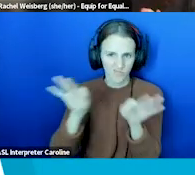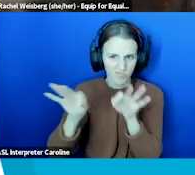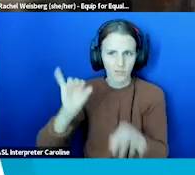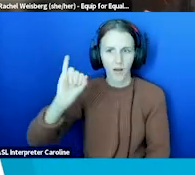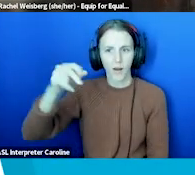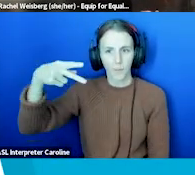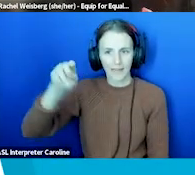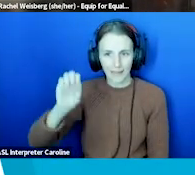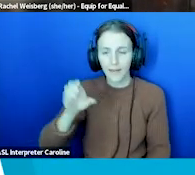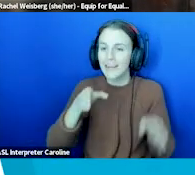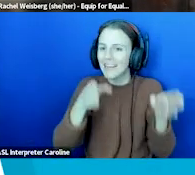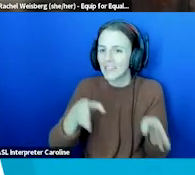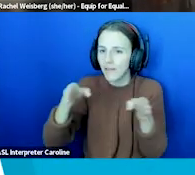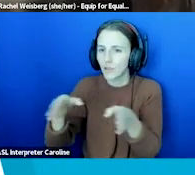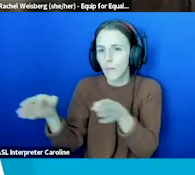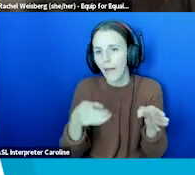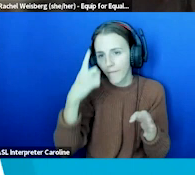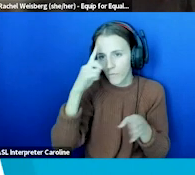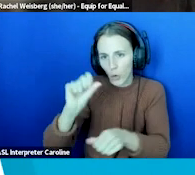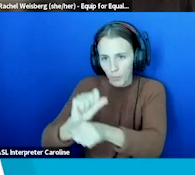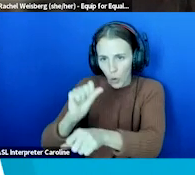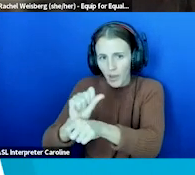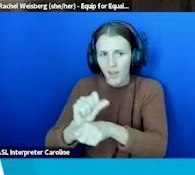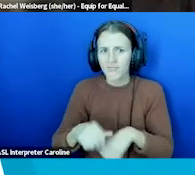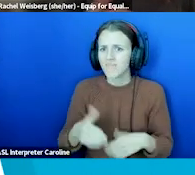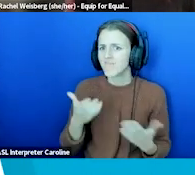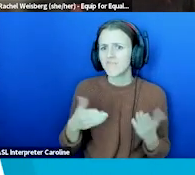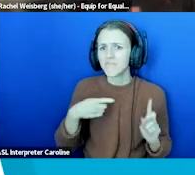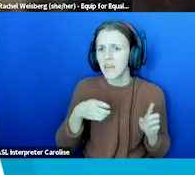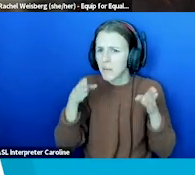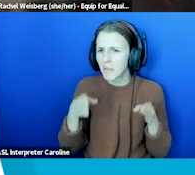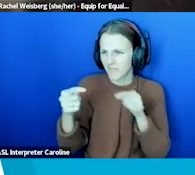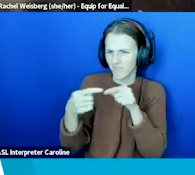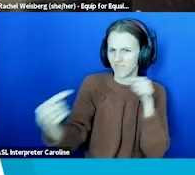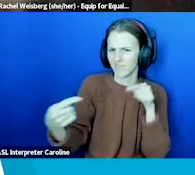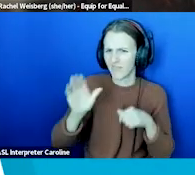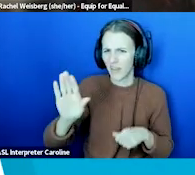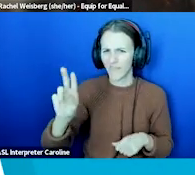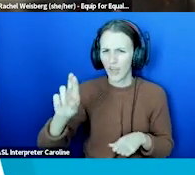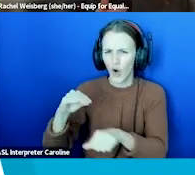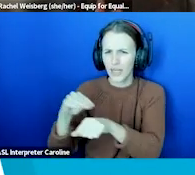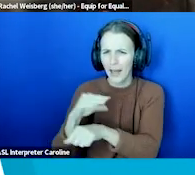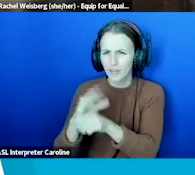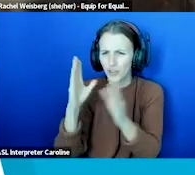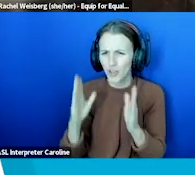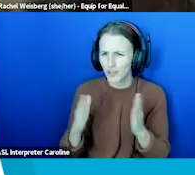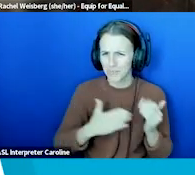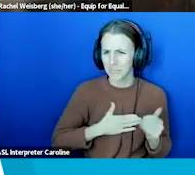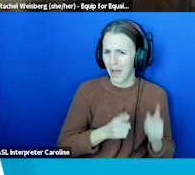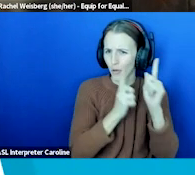DETERMINATION AND PROVIDE ADVICE AND HELP TO GET THOSE SERVICES. MEGAN GAVE A NICE OVERVIEW